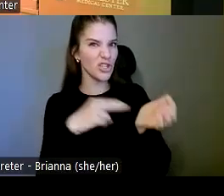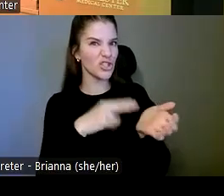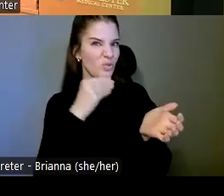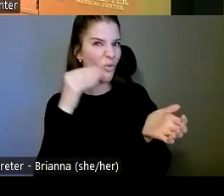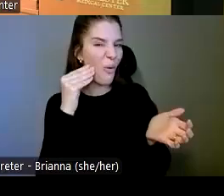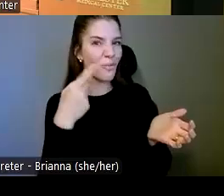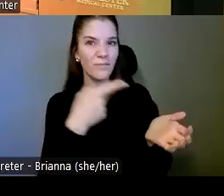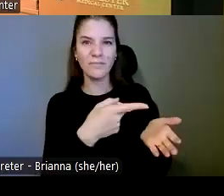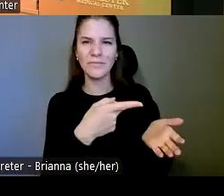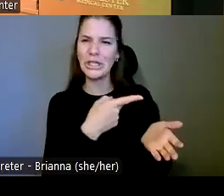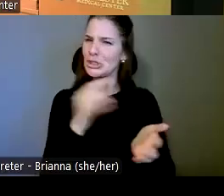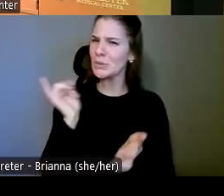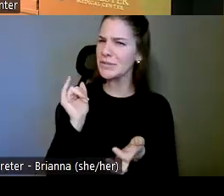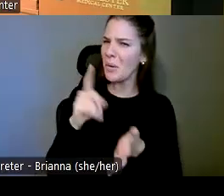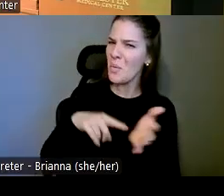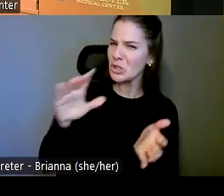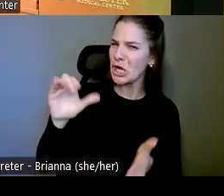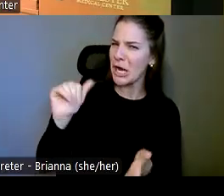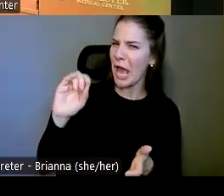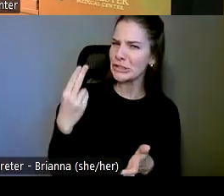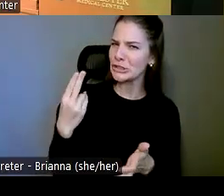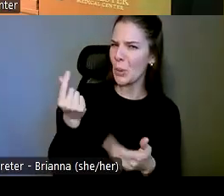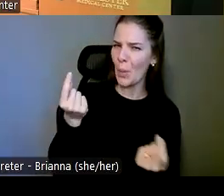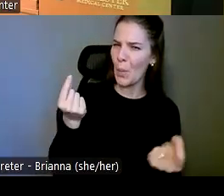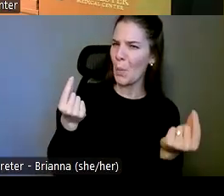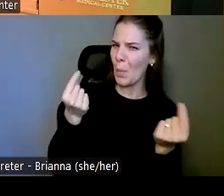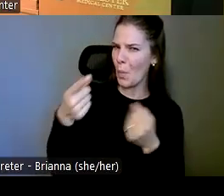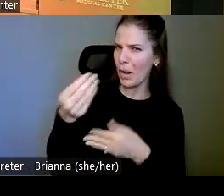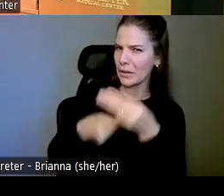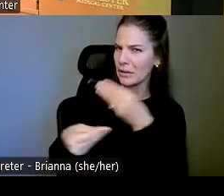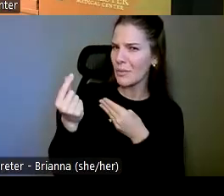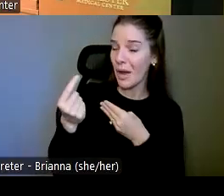and they're like she's like what's the catch and go catch and then we went to the community centers